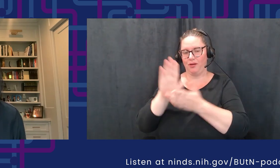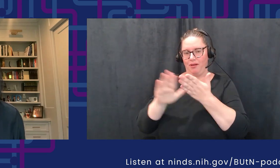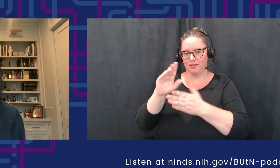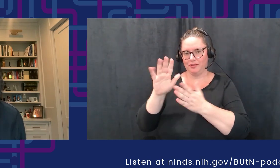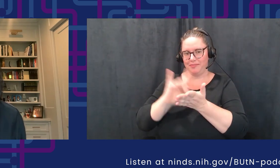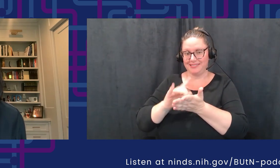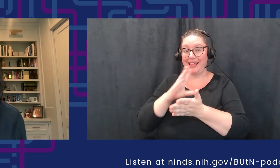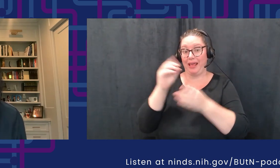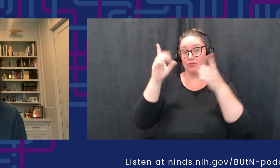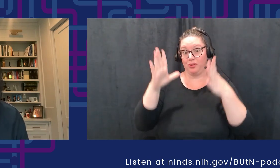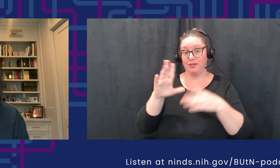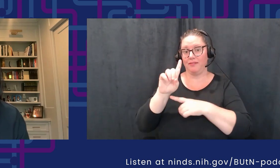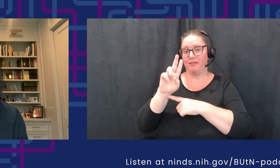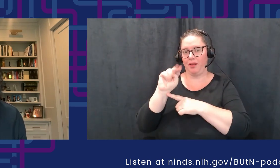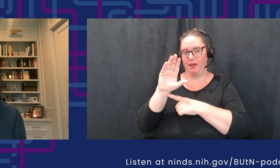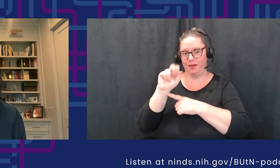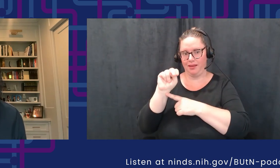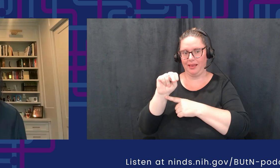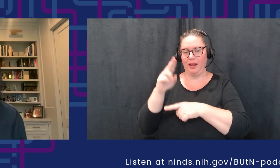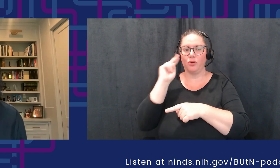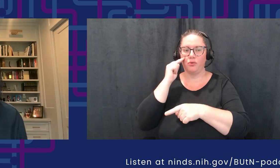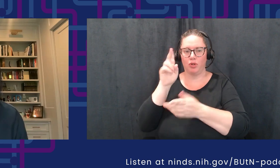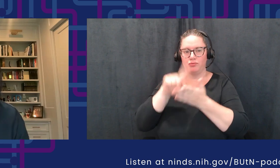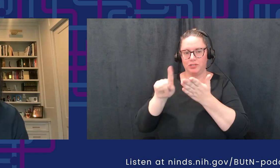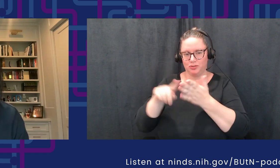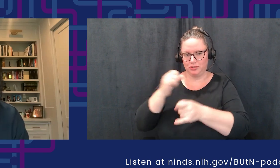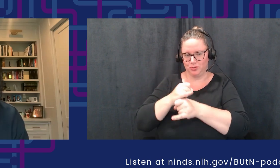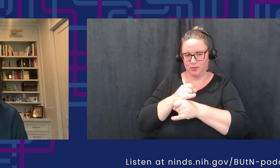Director of the Duncan Neurological Research Institute at Texas Children's